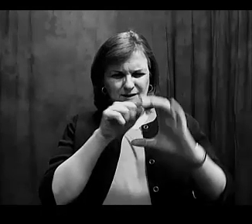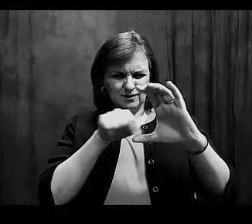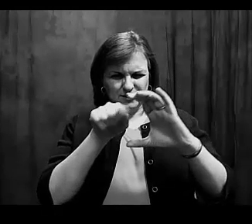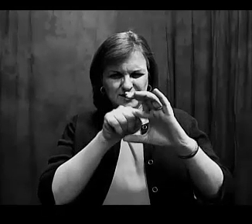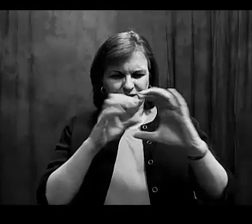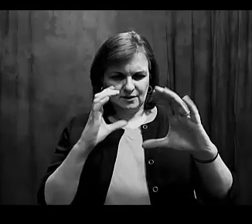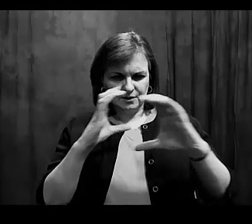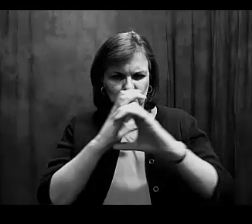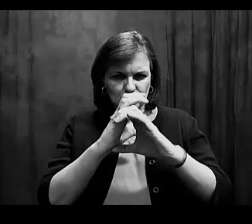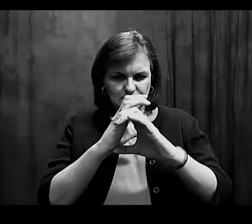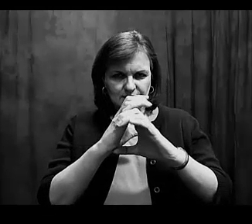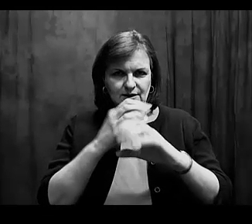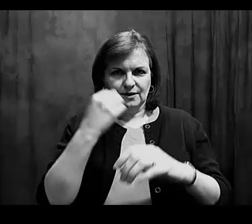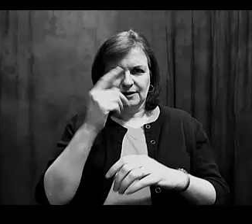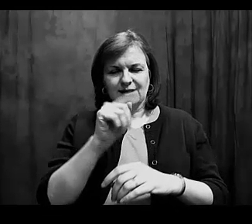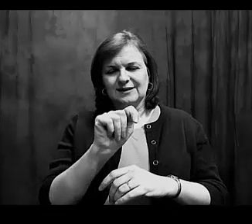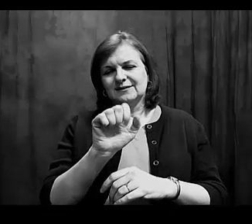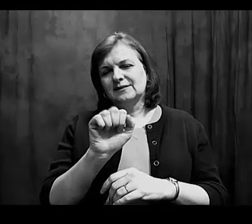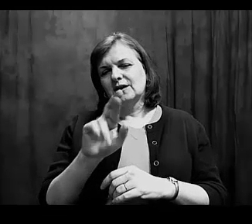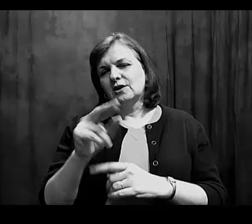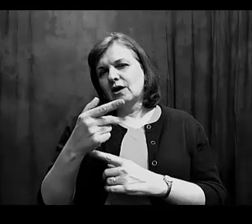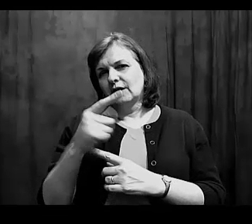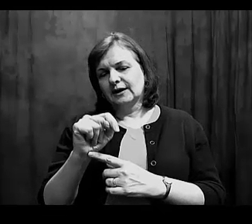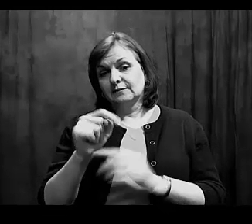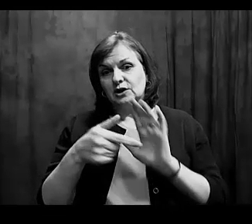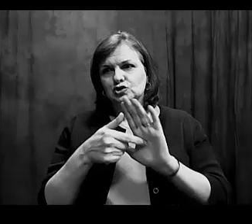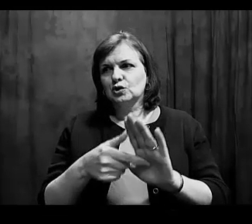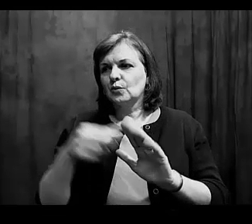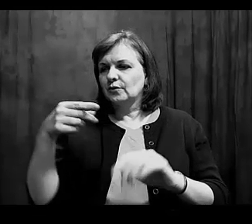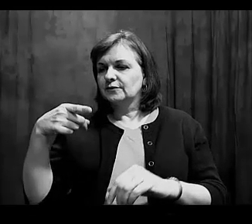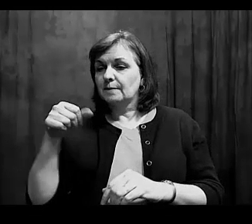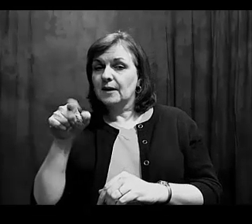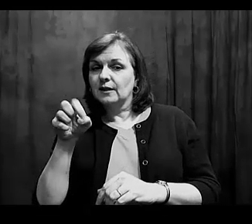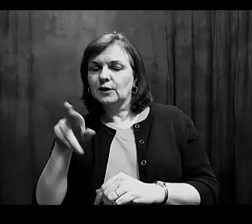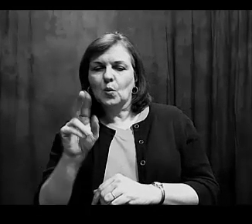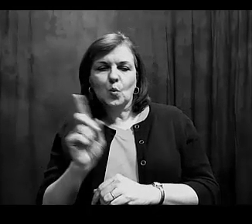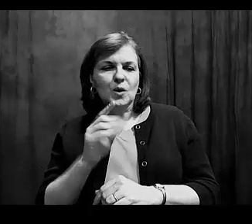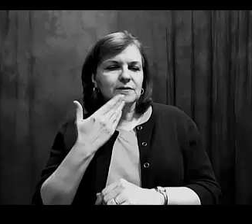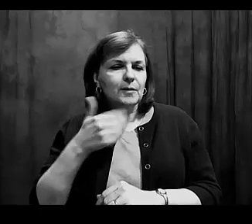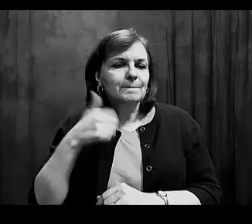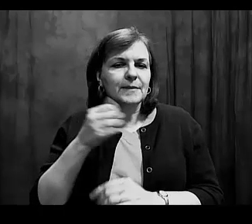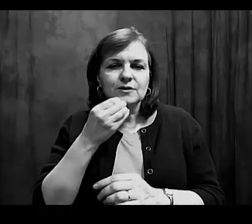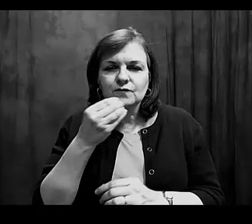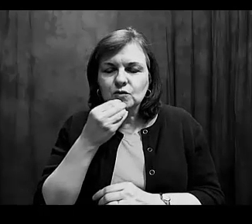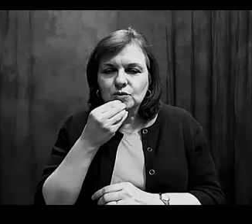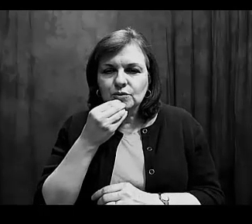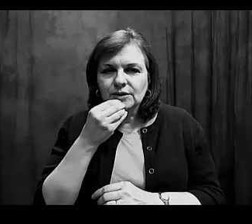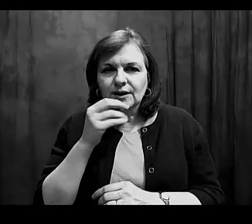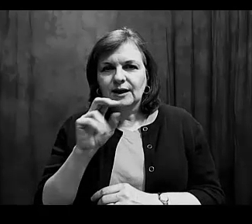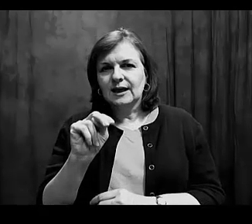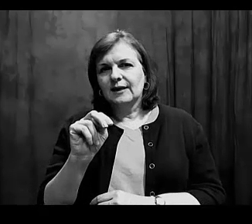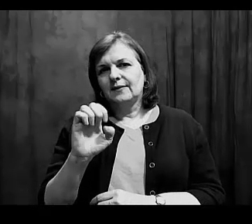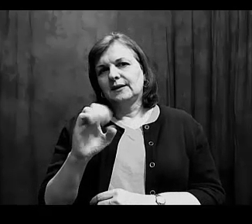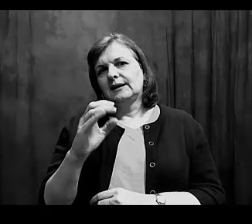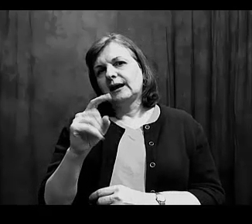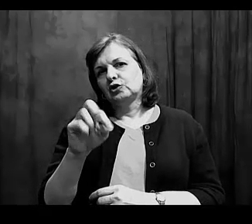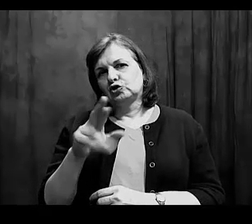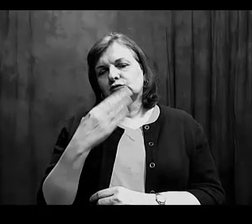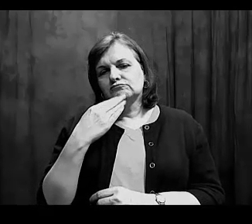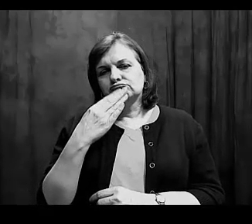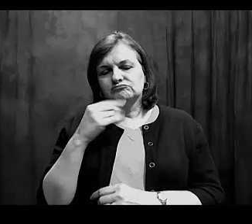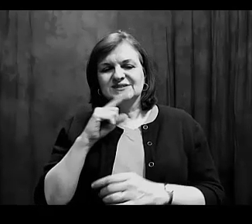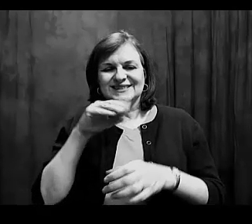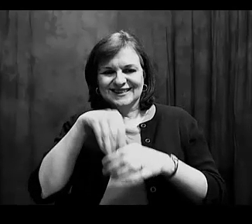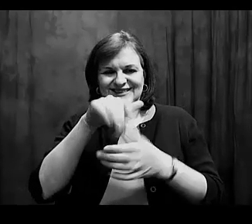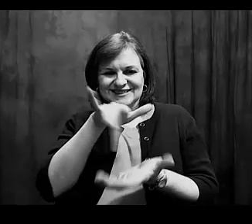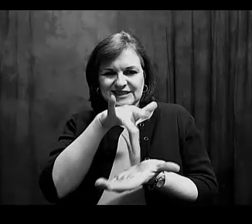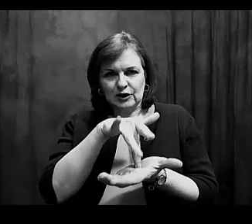this target actually shows the pollinators where they can get the best food - the nectar is in the center of this flower